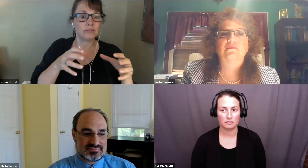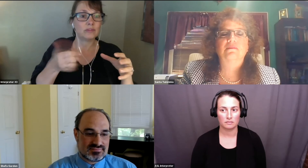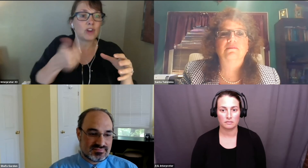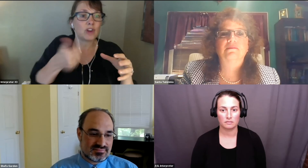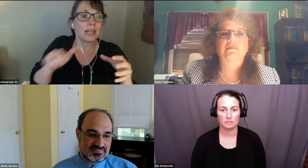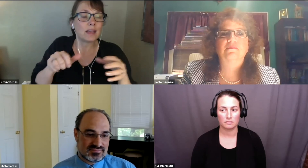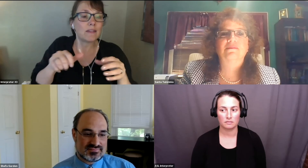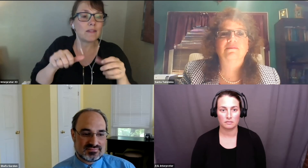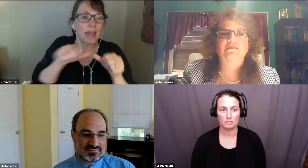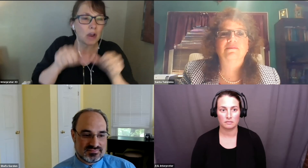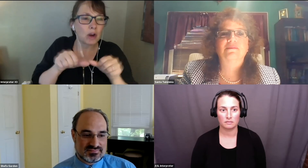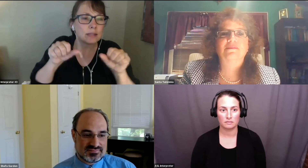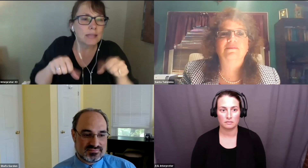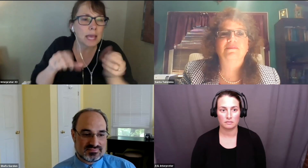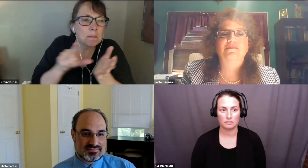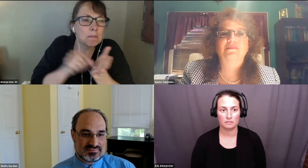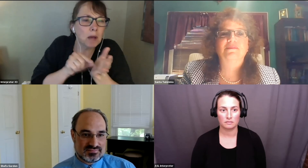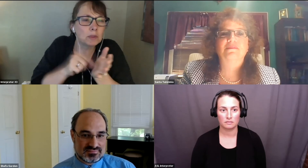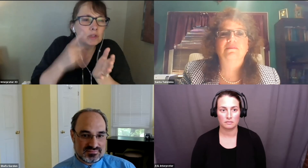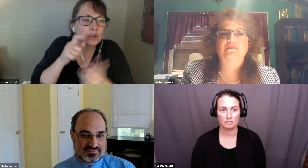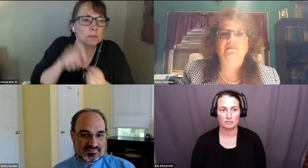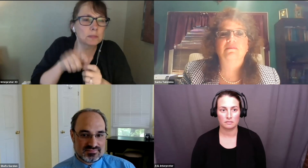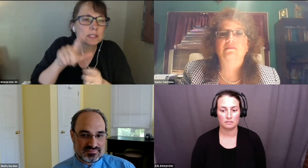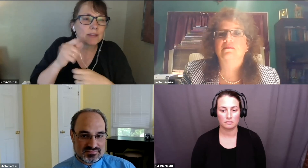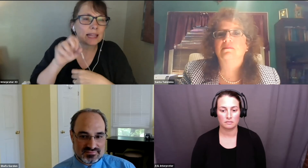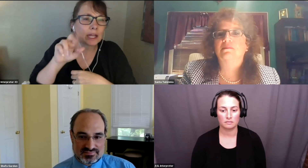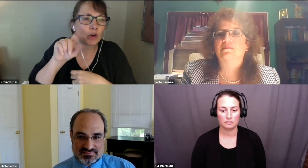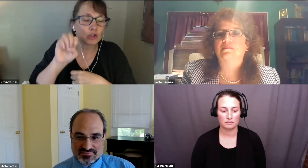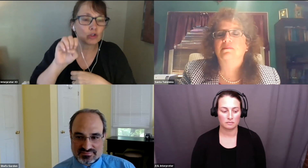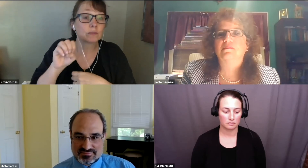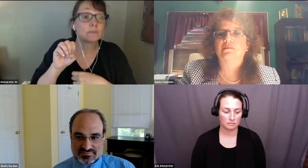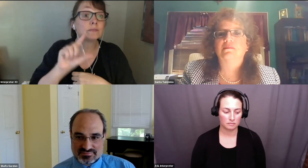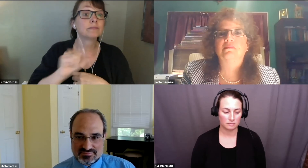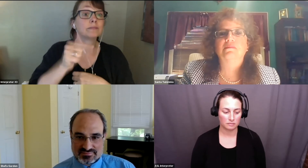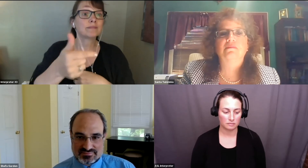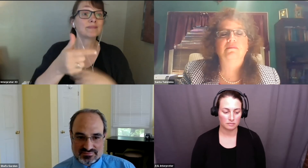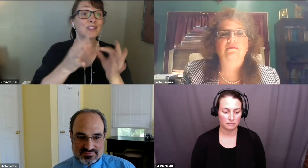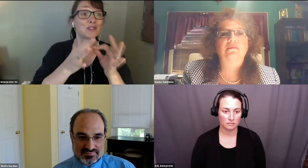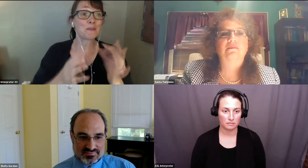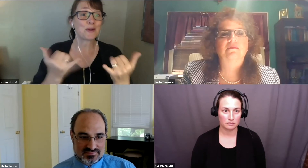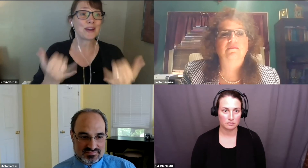literature? I don’t know if Marco Zarbin is on the call today, but for some of these